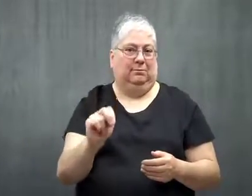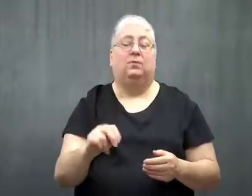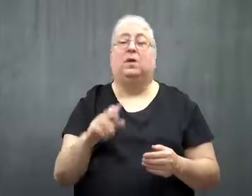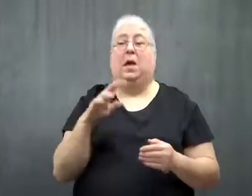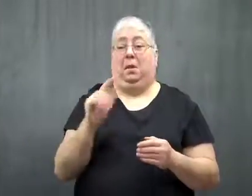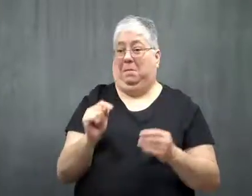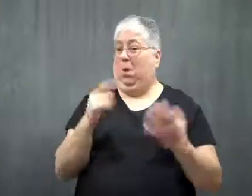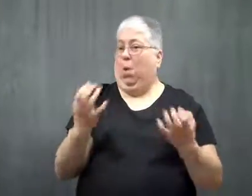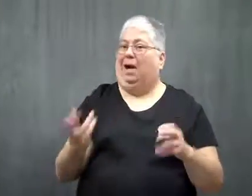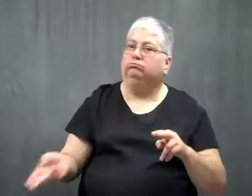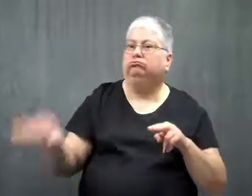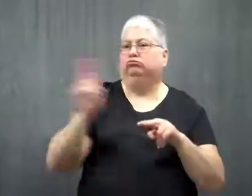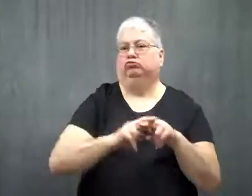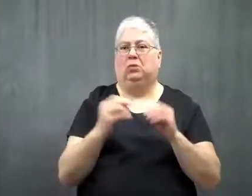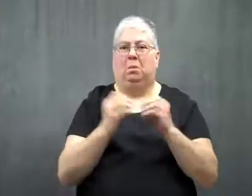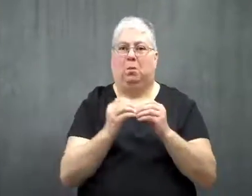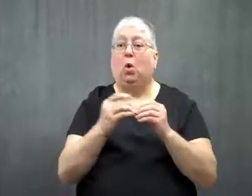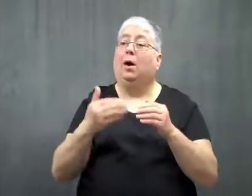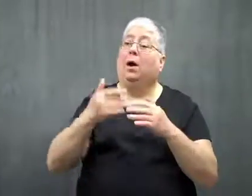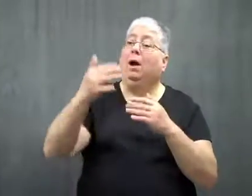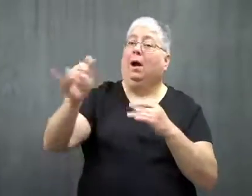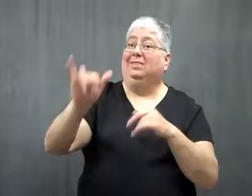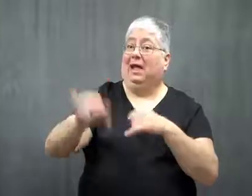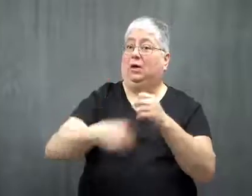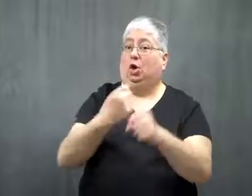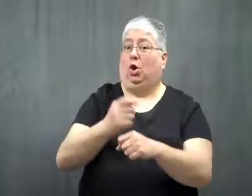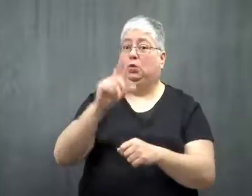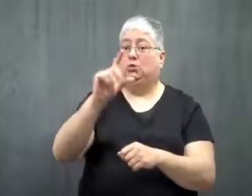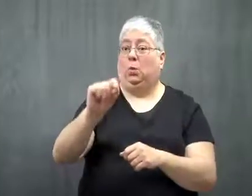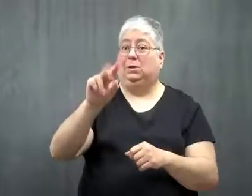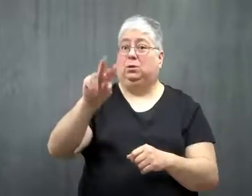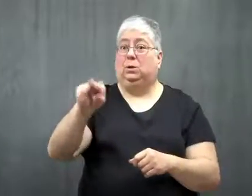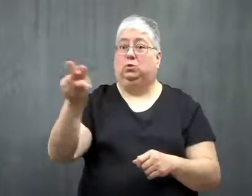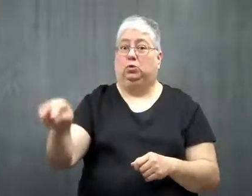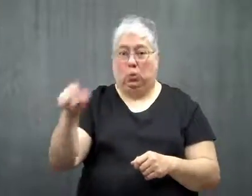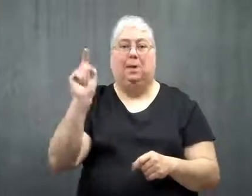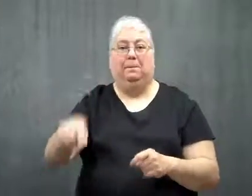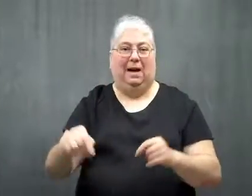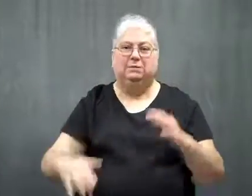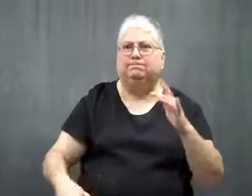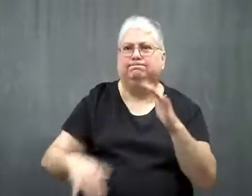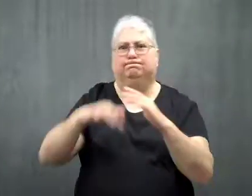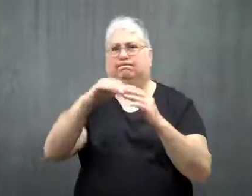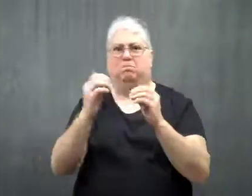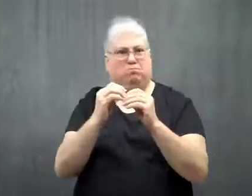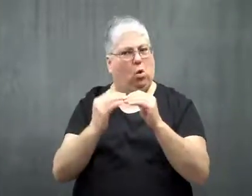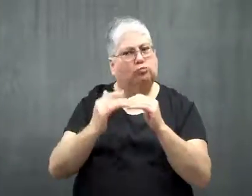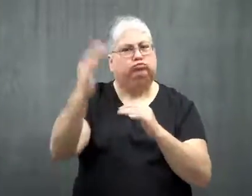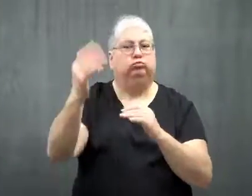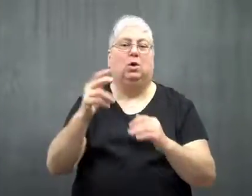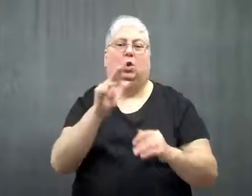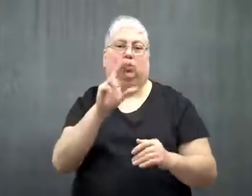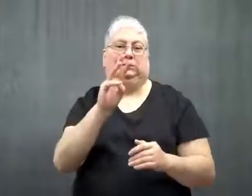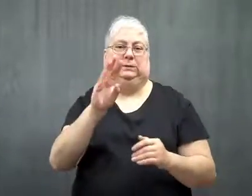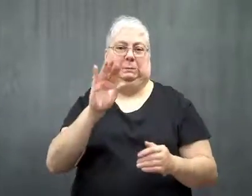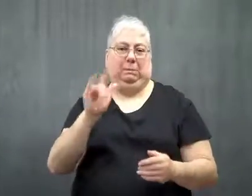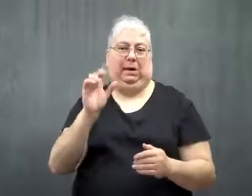By the year 2022, the goal is to produce 36 billion gallons.